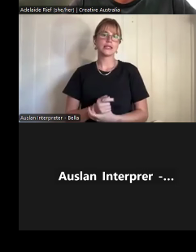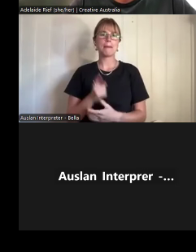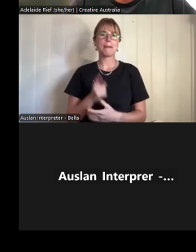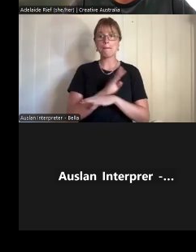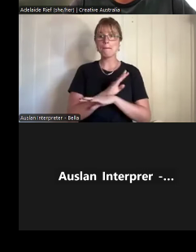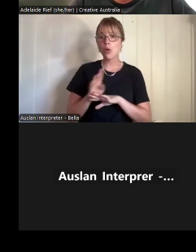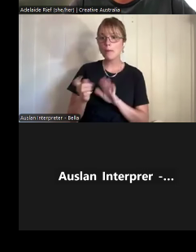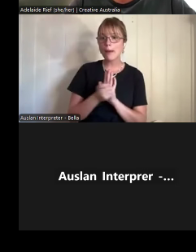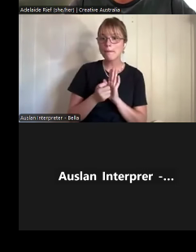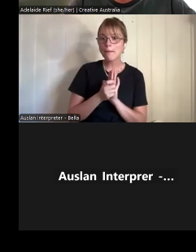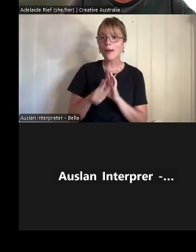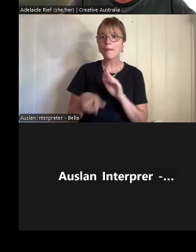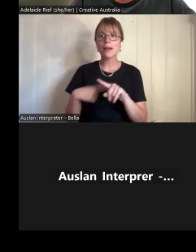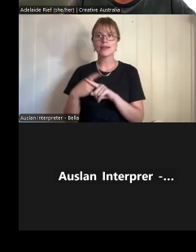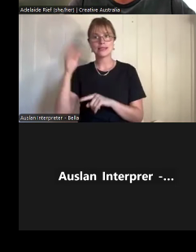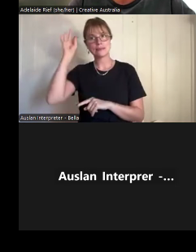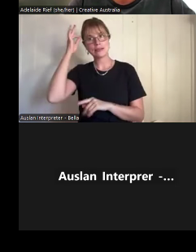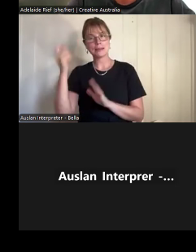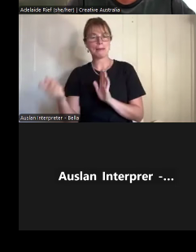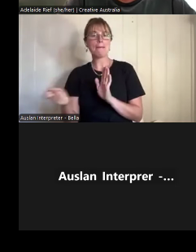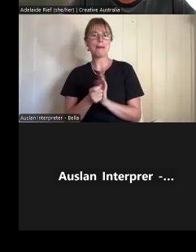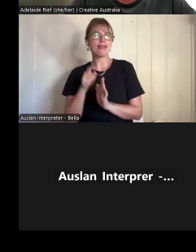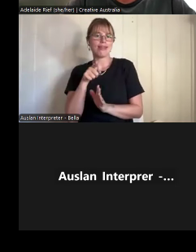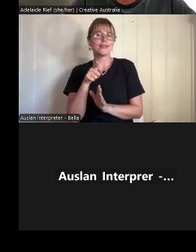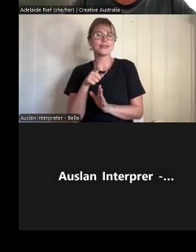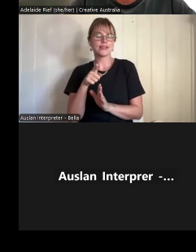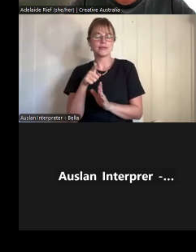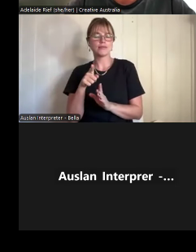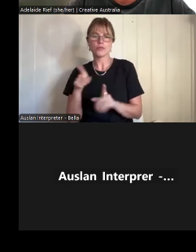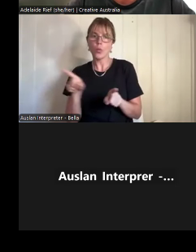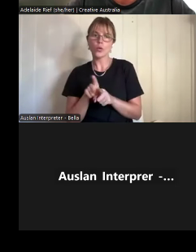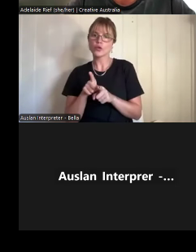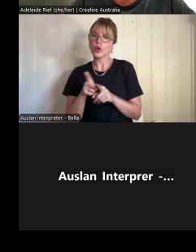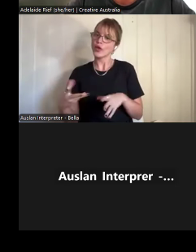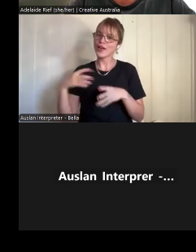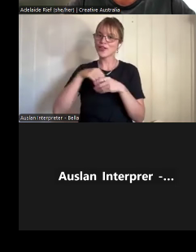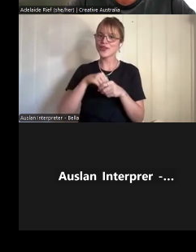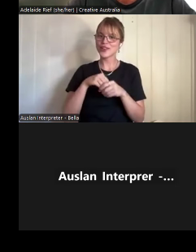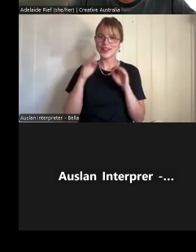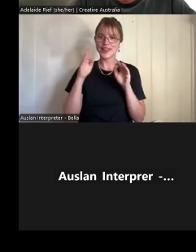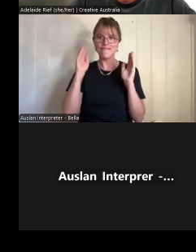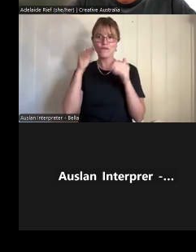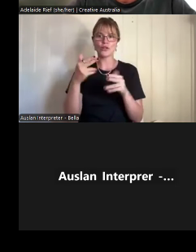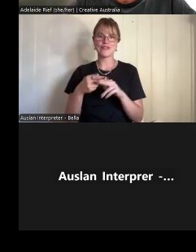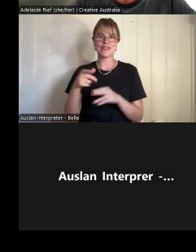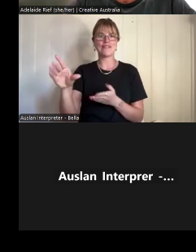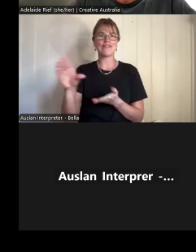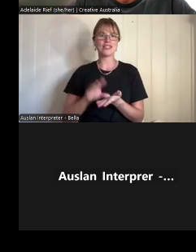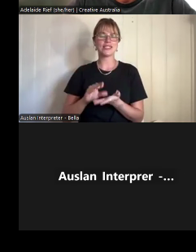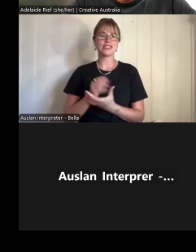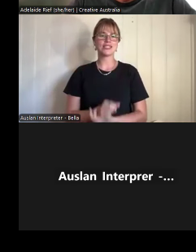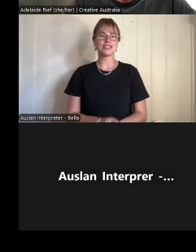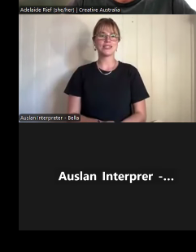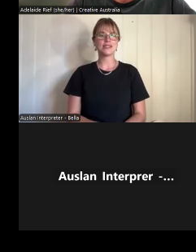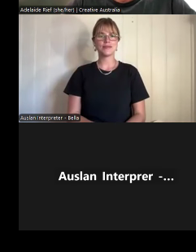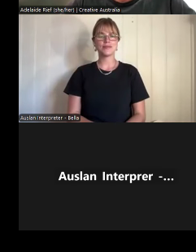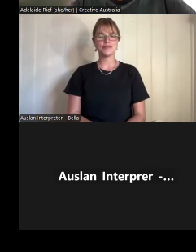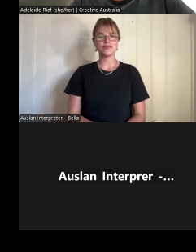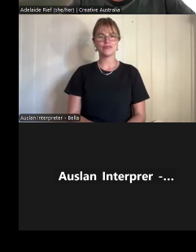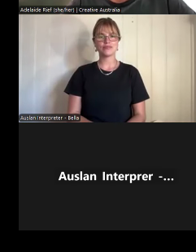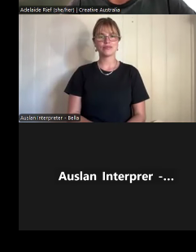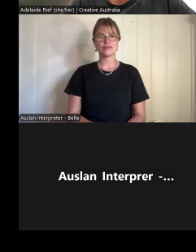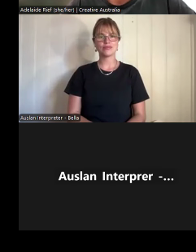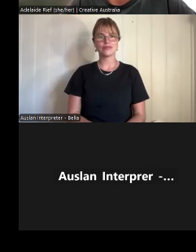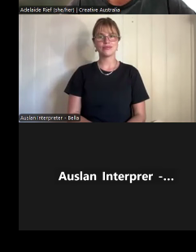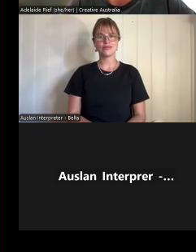and committee members are also the focus of these funds. Okay. So I'm going to have a bit of a chat